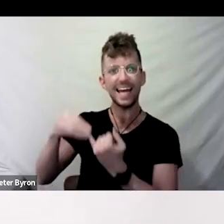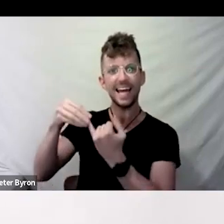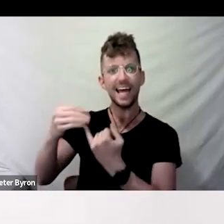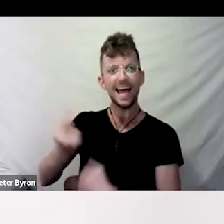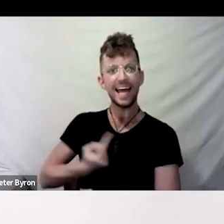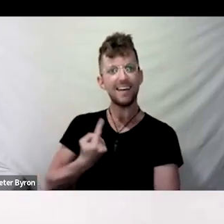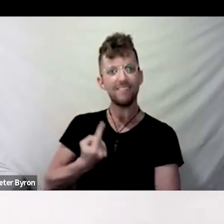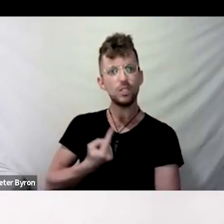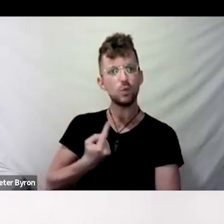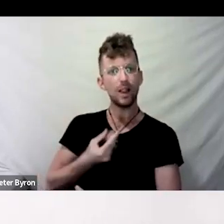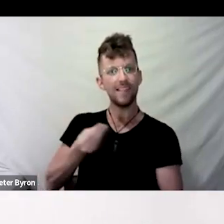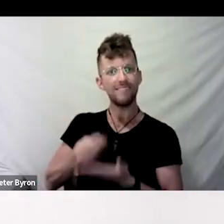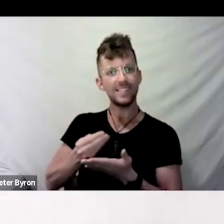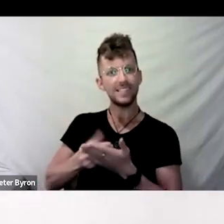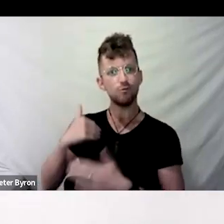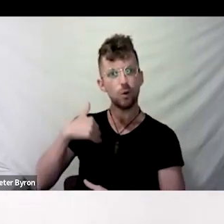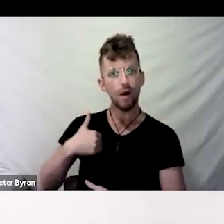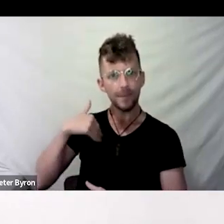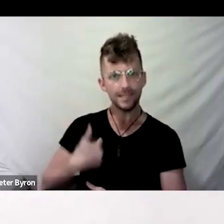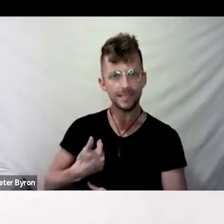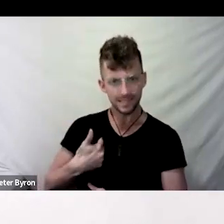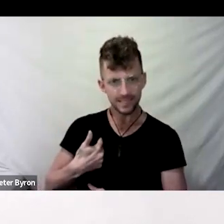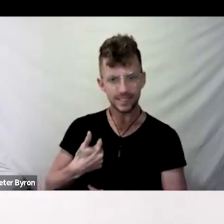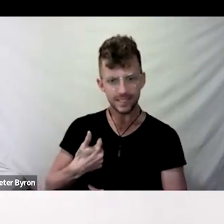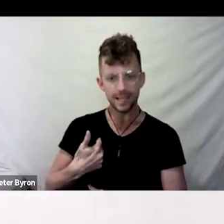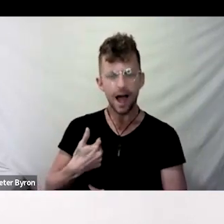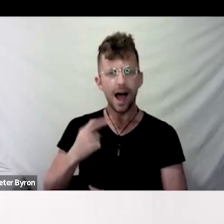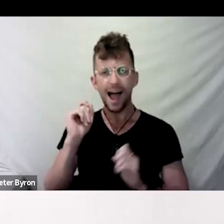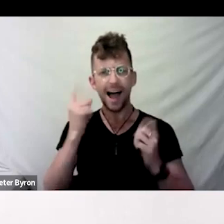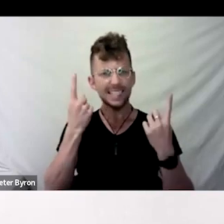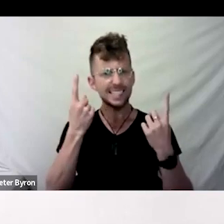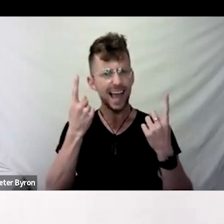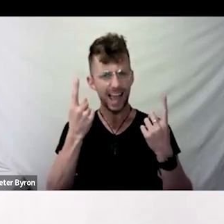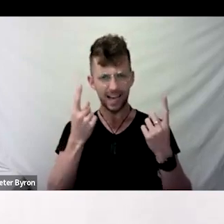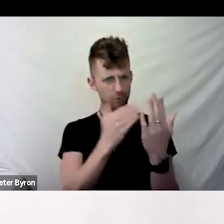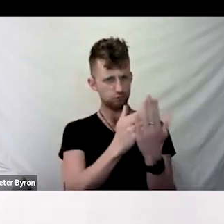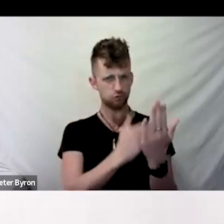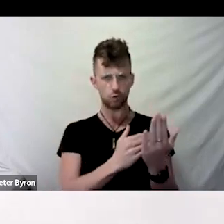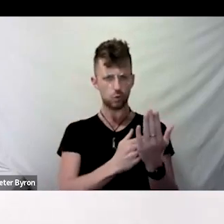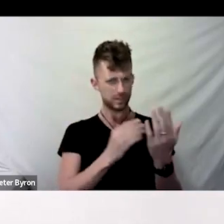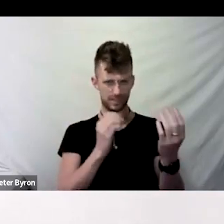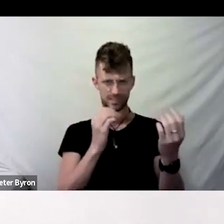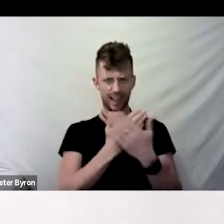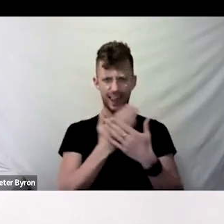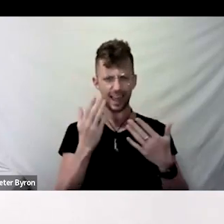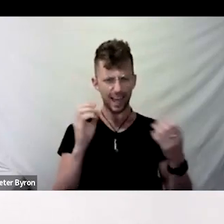with not having exactly a ‘yes and no’ and ‘what’s in and what’s out’, but that is the value of having